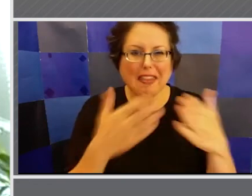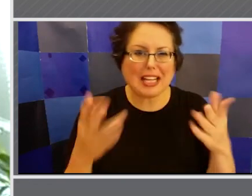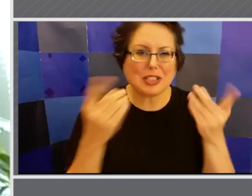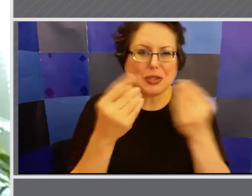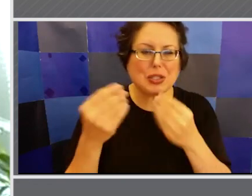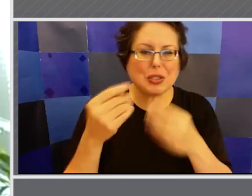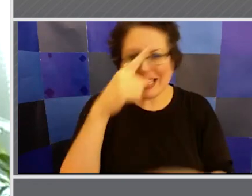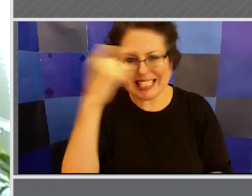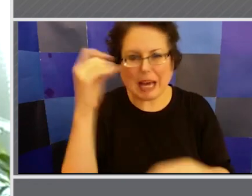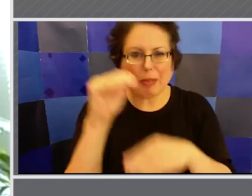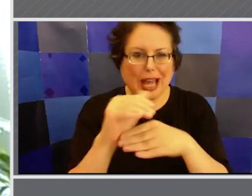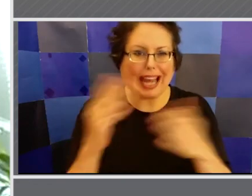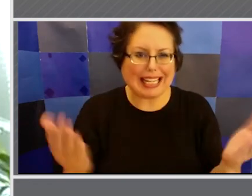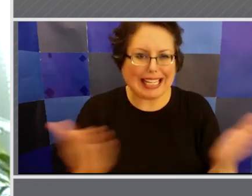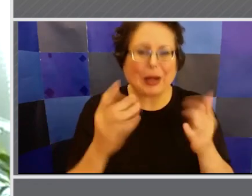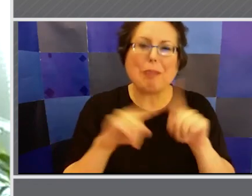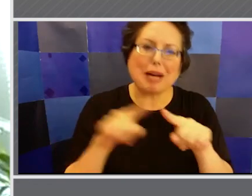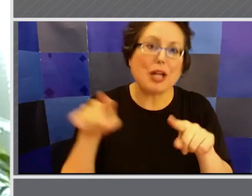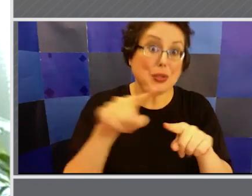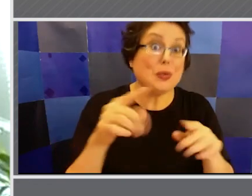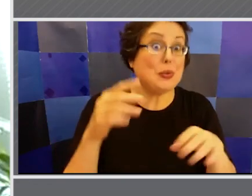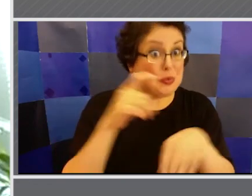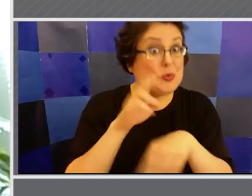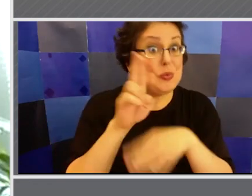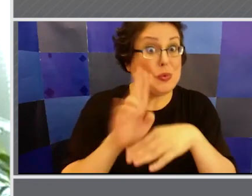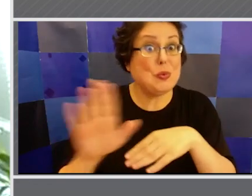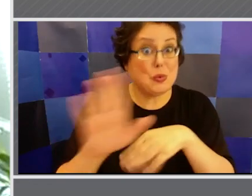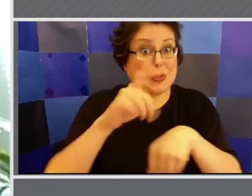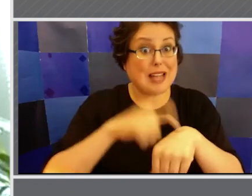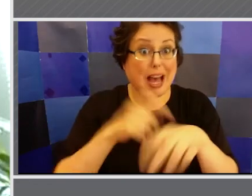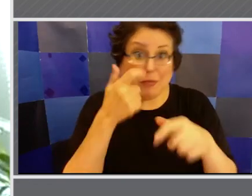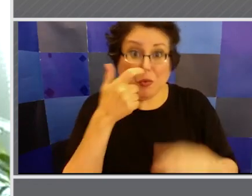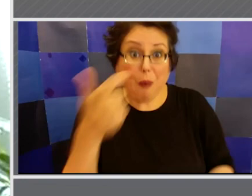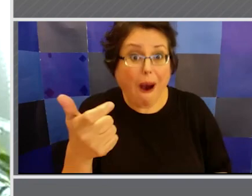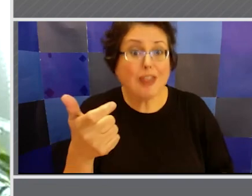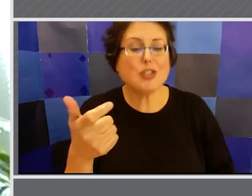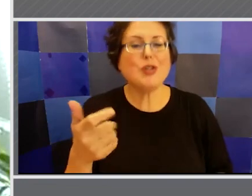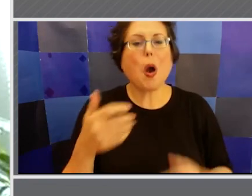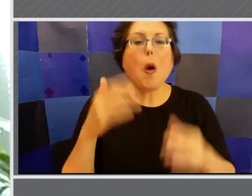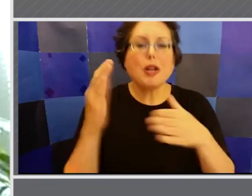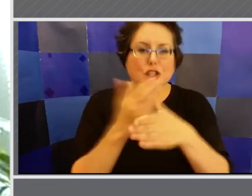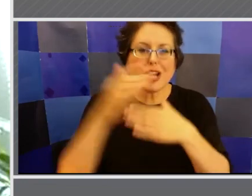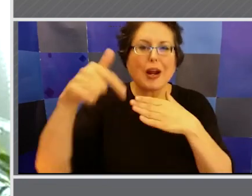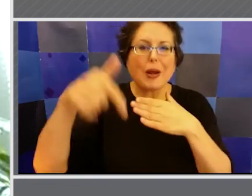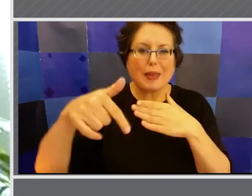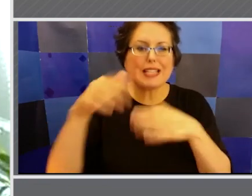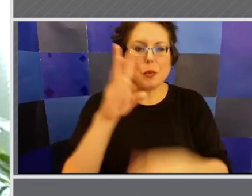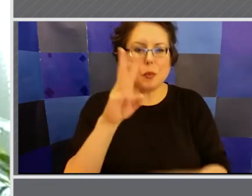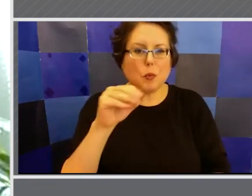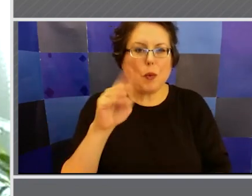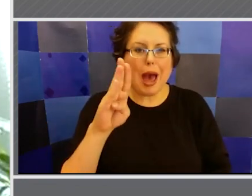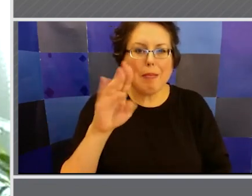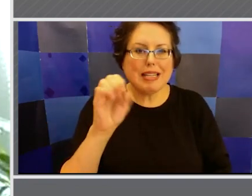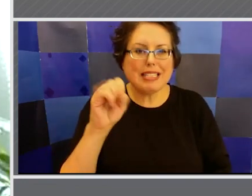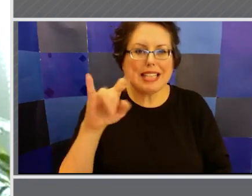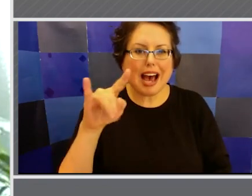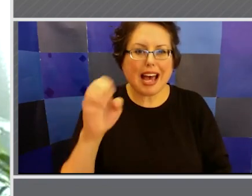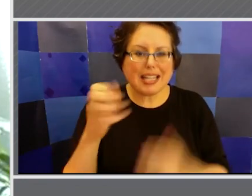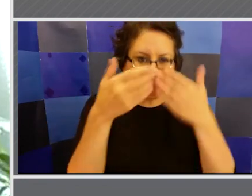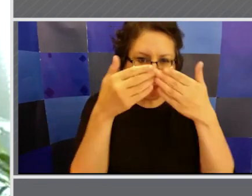and inspections, Whitney with our team, my frickin anyway.